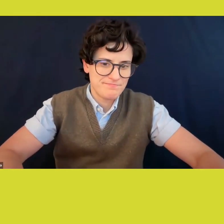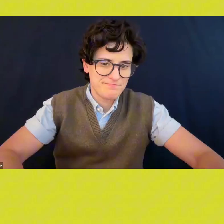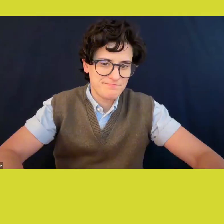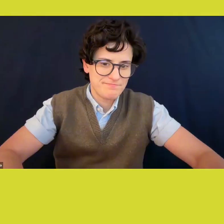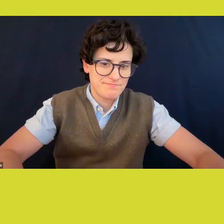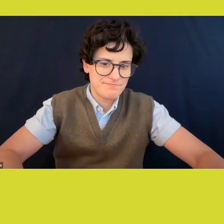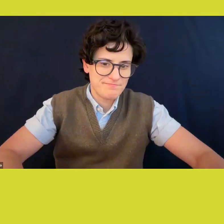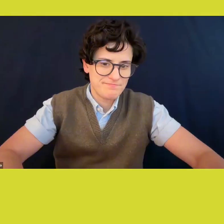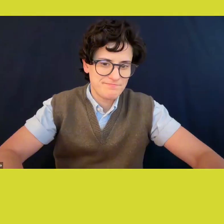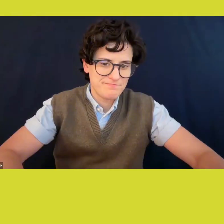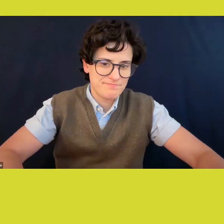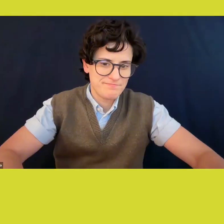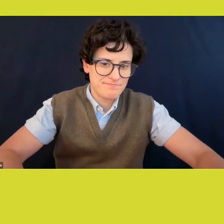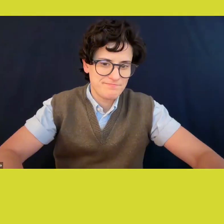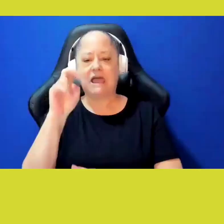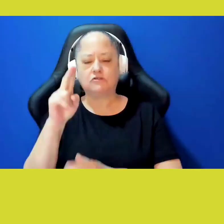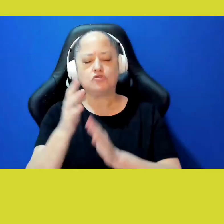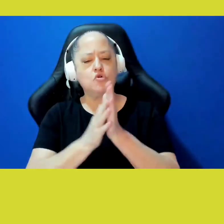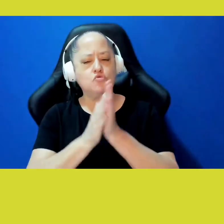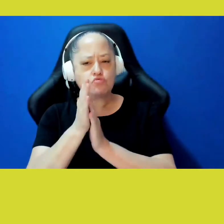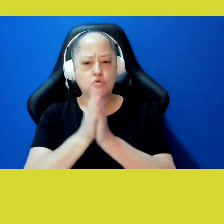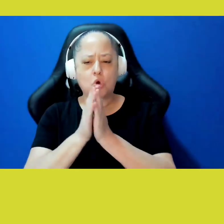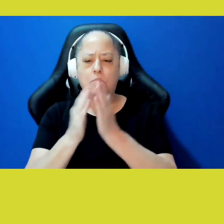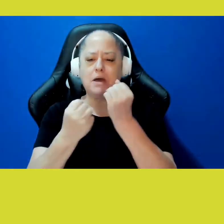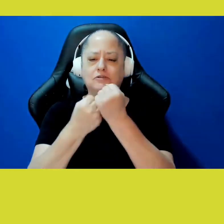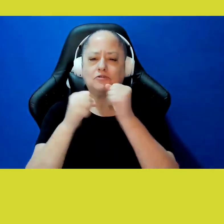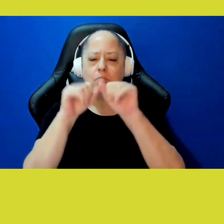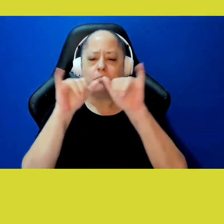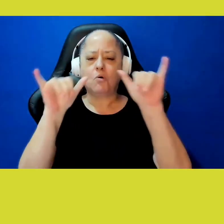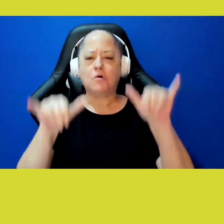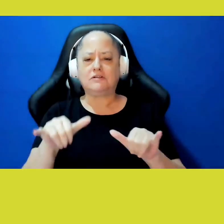robust support system, and a program philosophy that